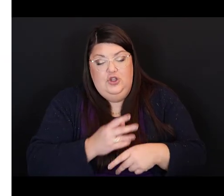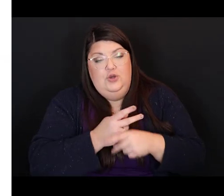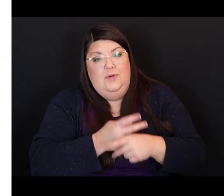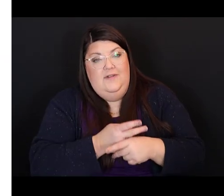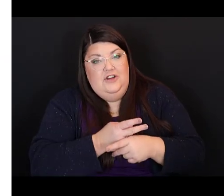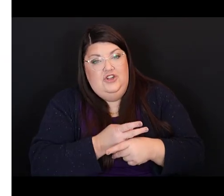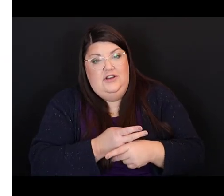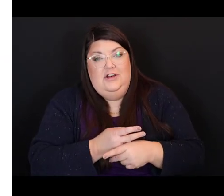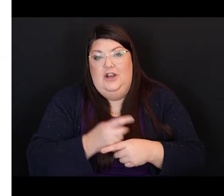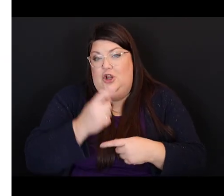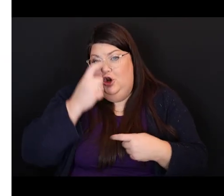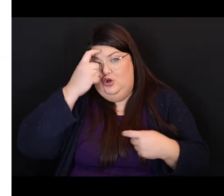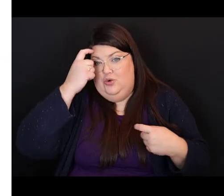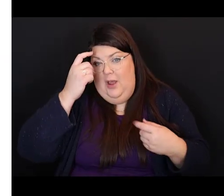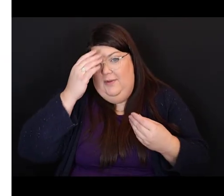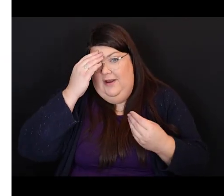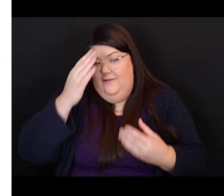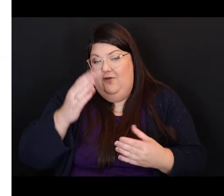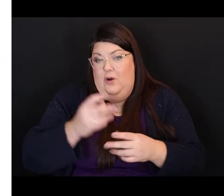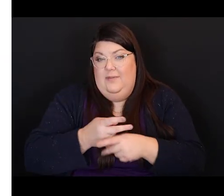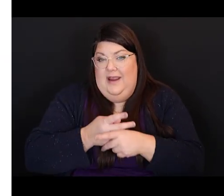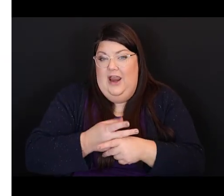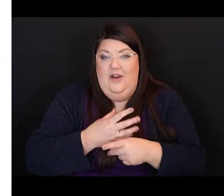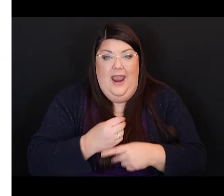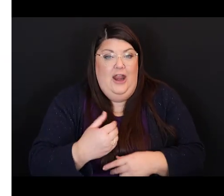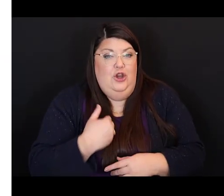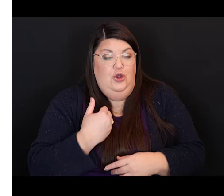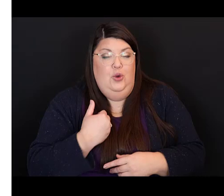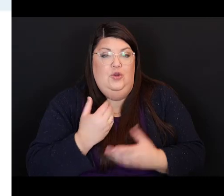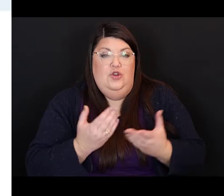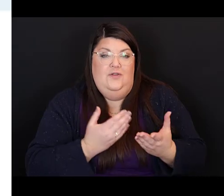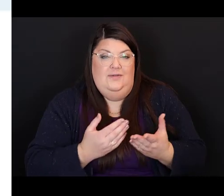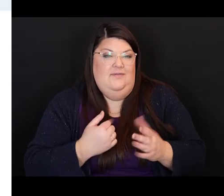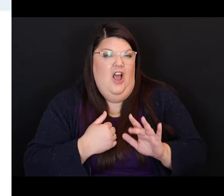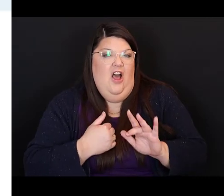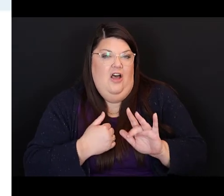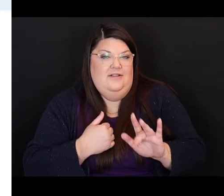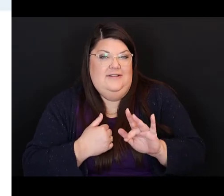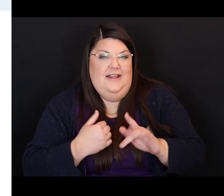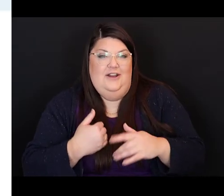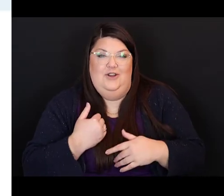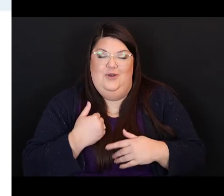trauma informed care, and youth services. And I'm going to select youth services because